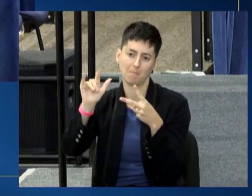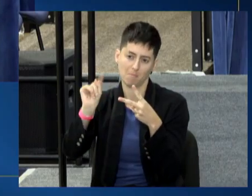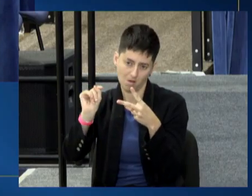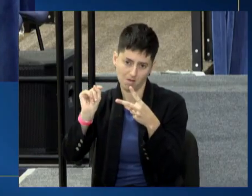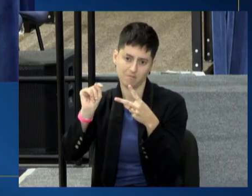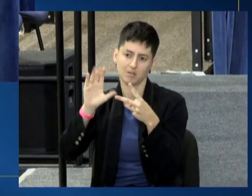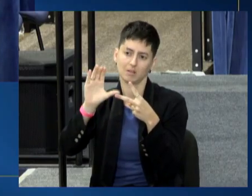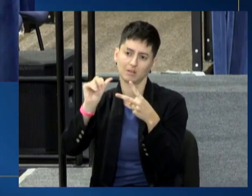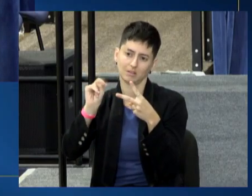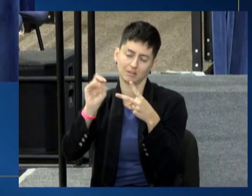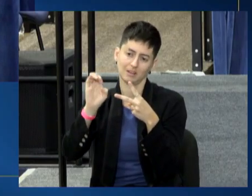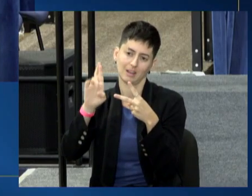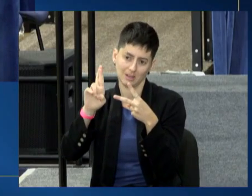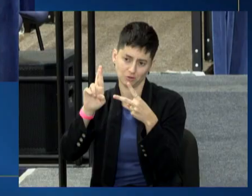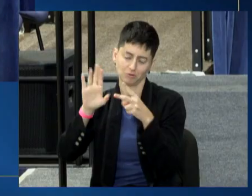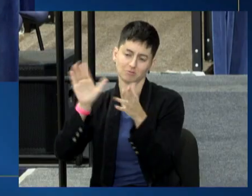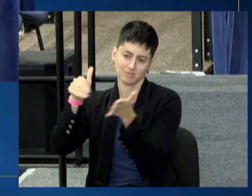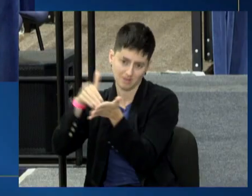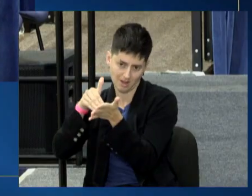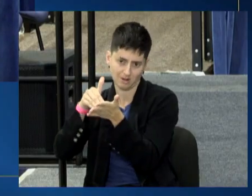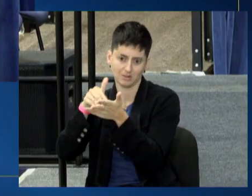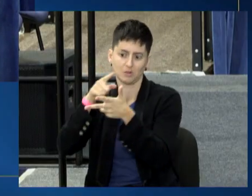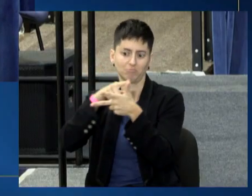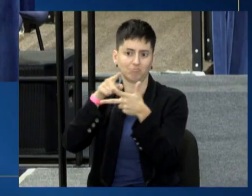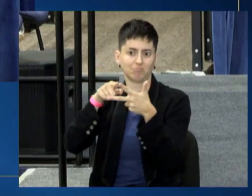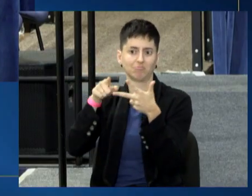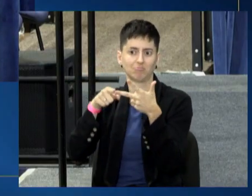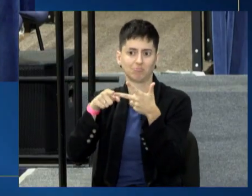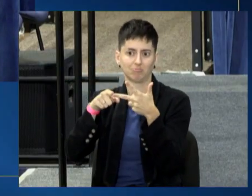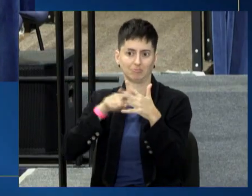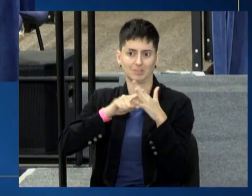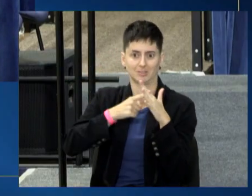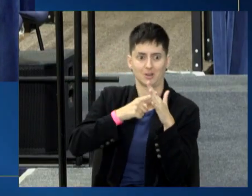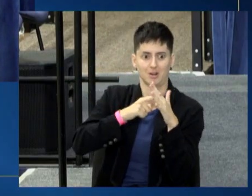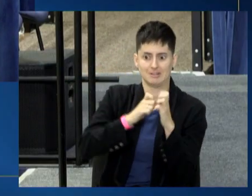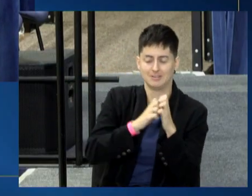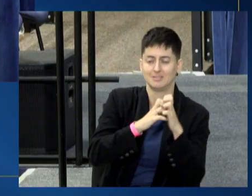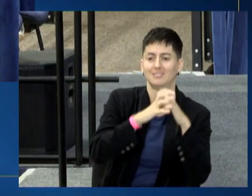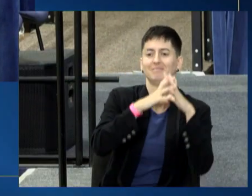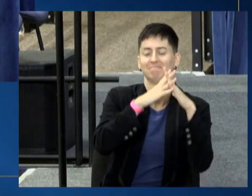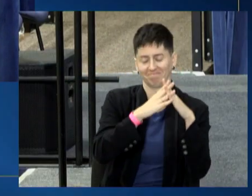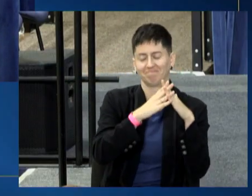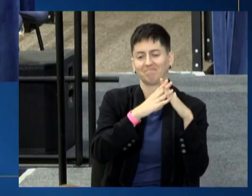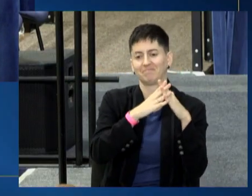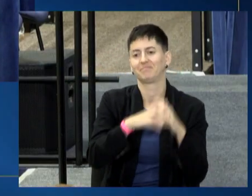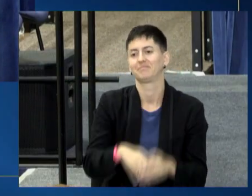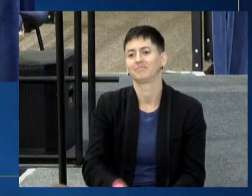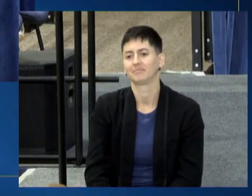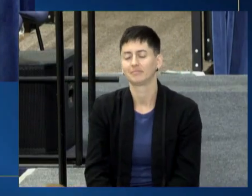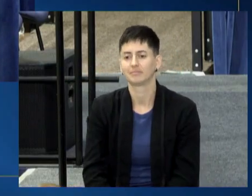It started with just those three organizations. And then of course, the entire steering committee